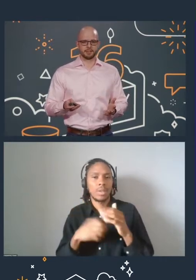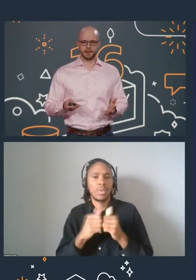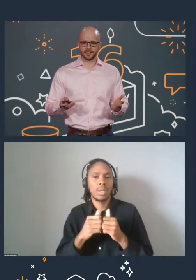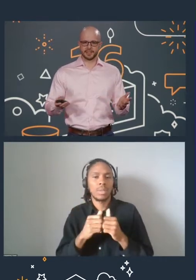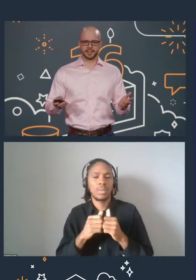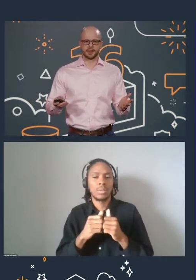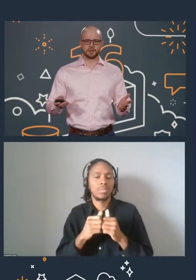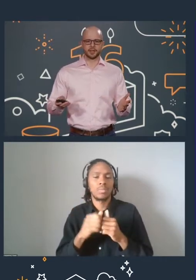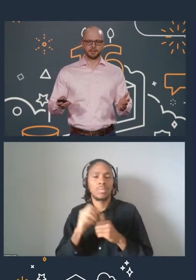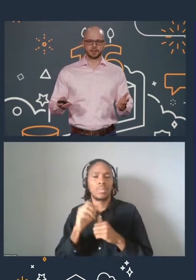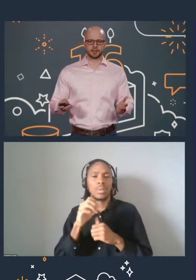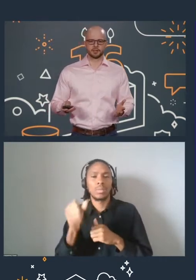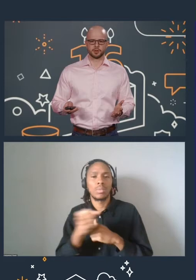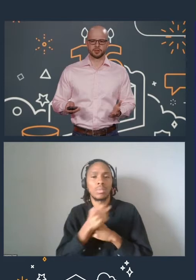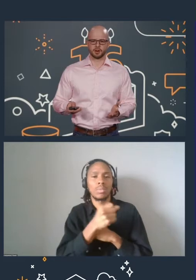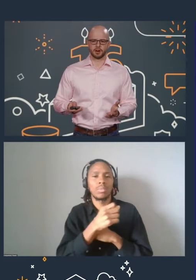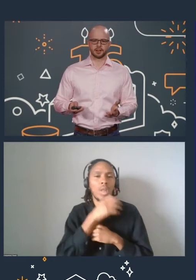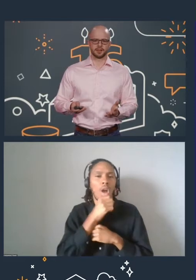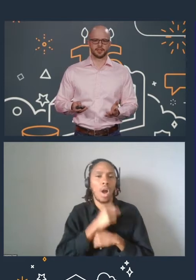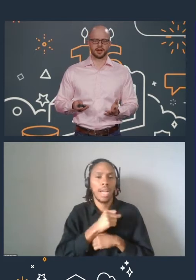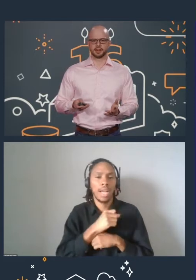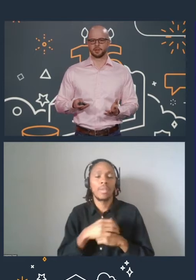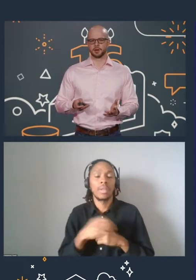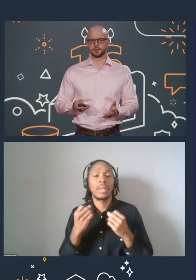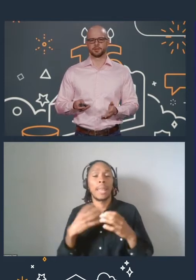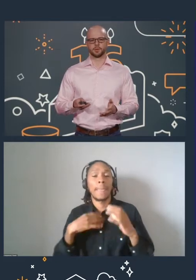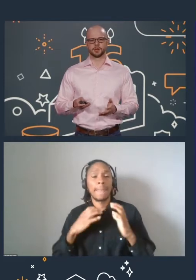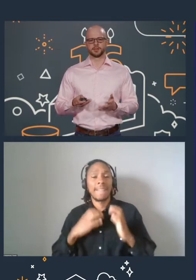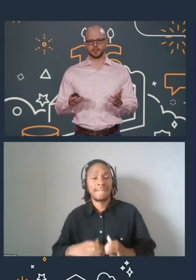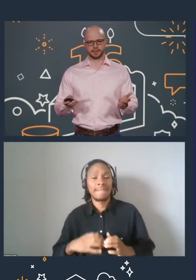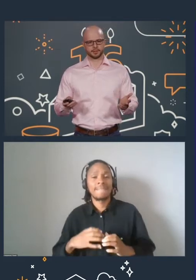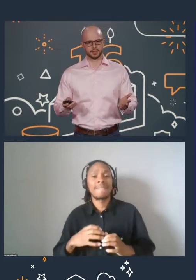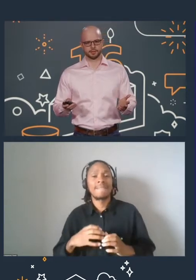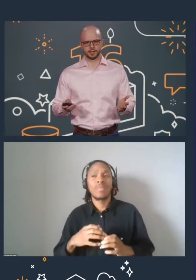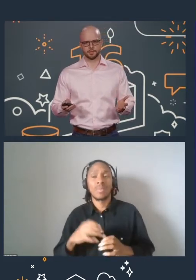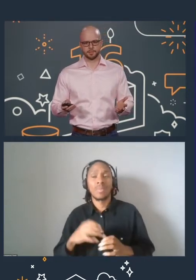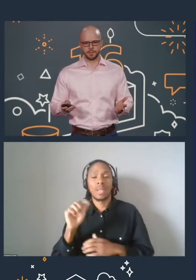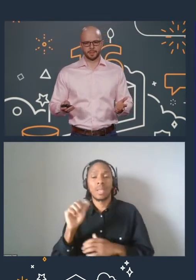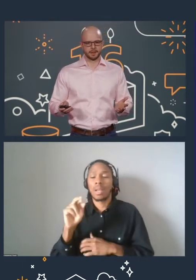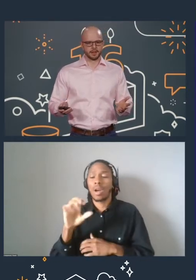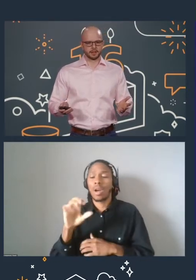And finally, many of our customers are archiving in AWS for disaster recovery.